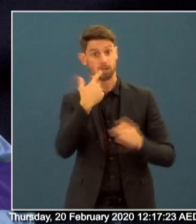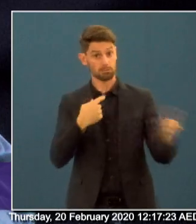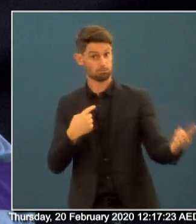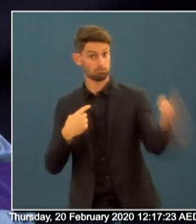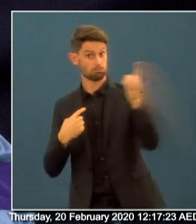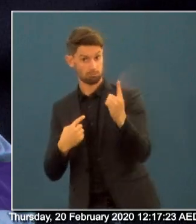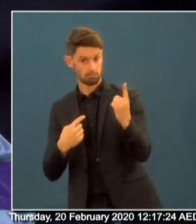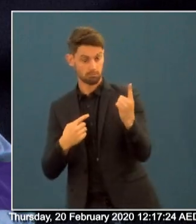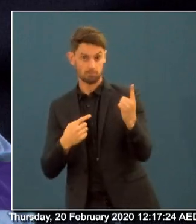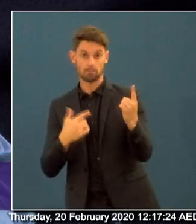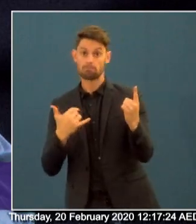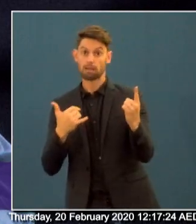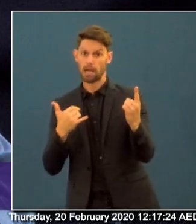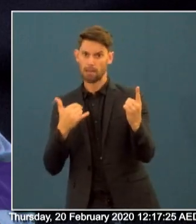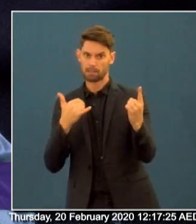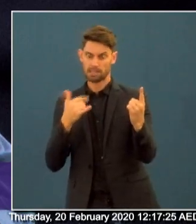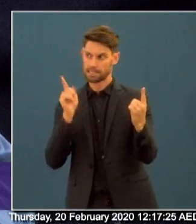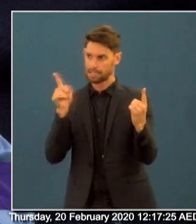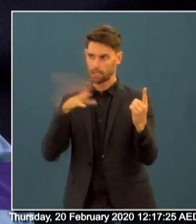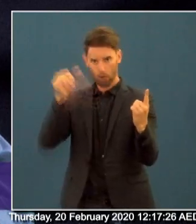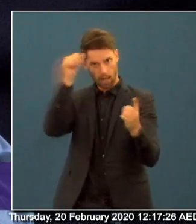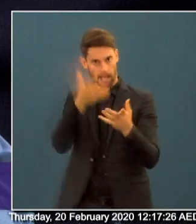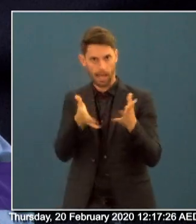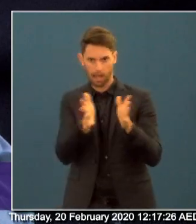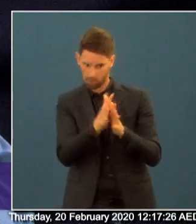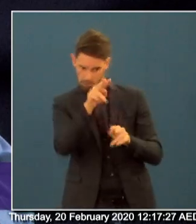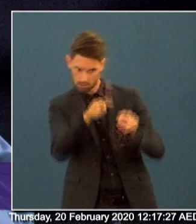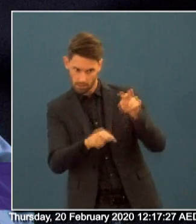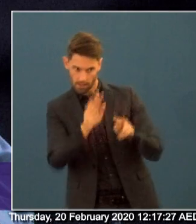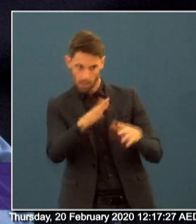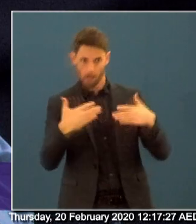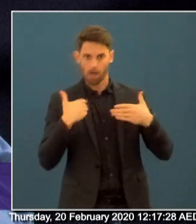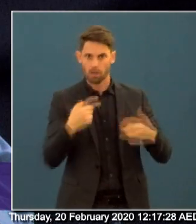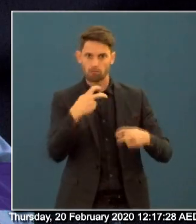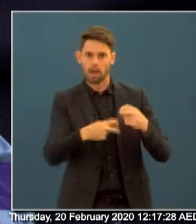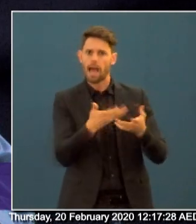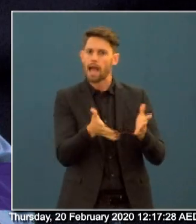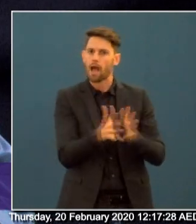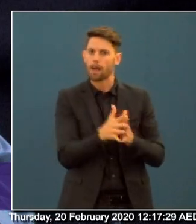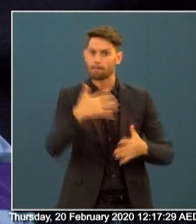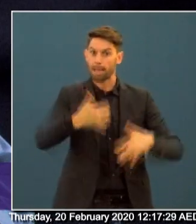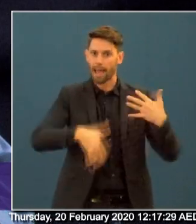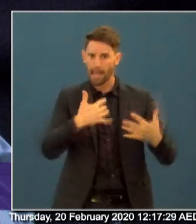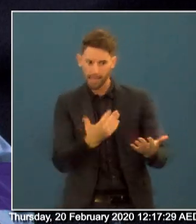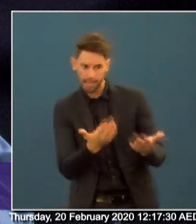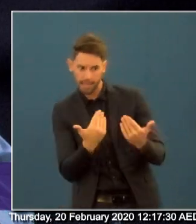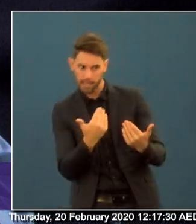including a hierarchical approach that prioritises health issues and things like pain, through to psychiatric issues,